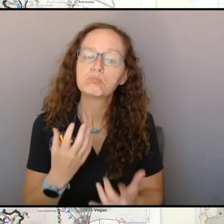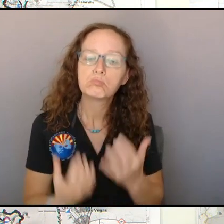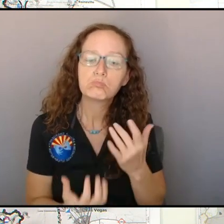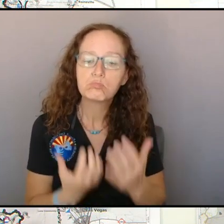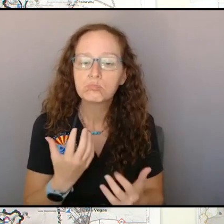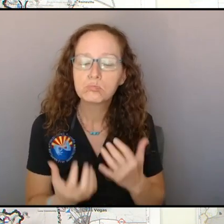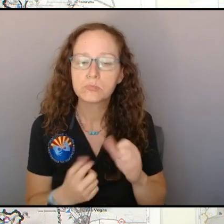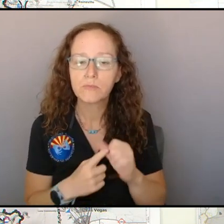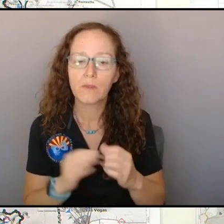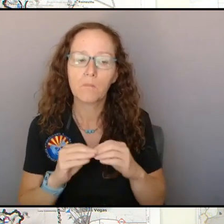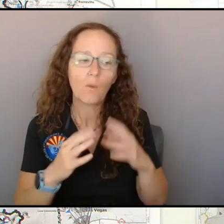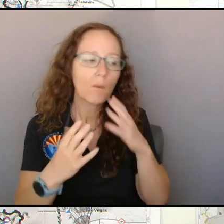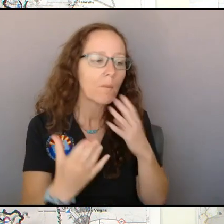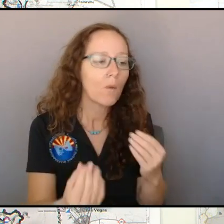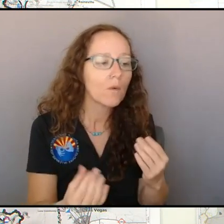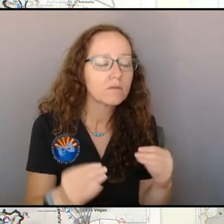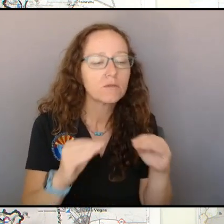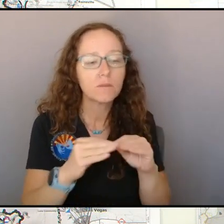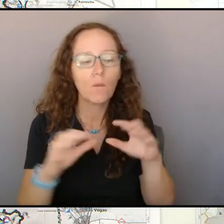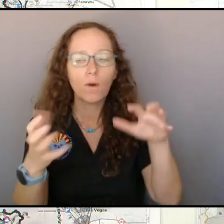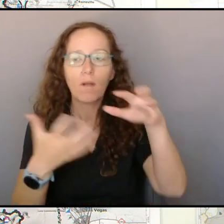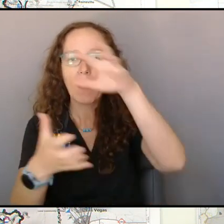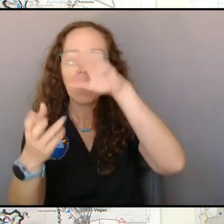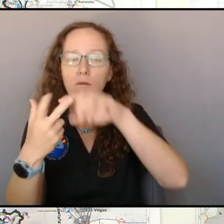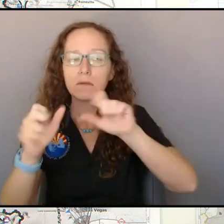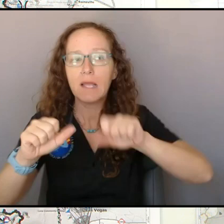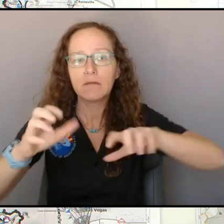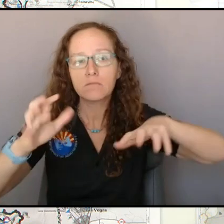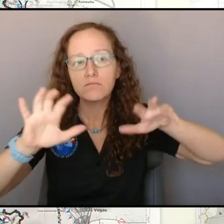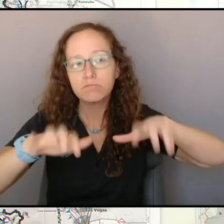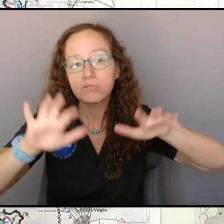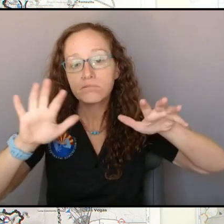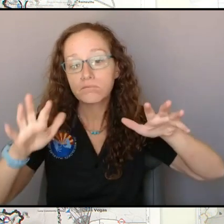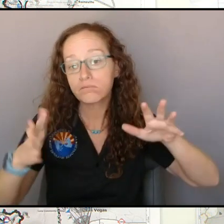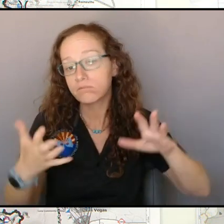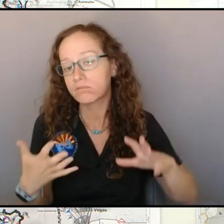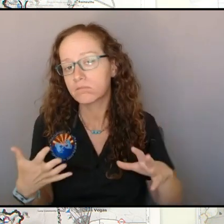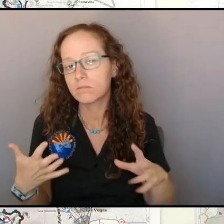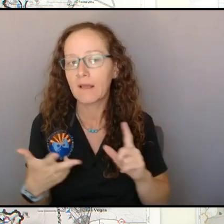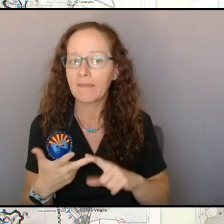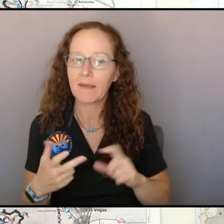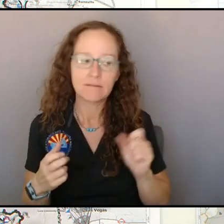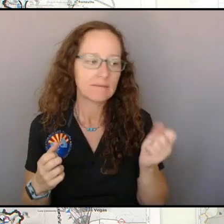chances, and then Saturday, we sweep all that moisture out, go